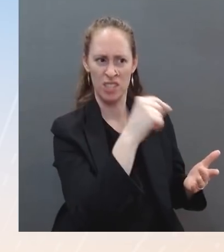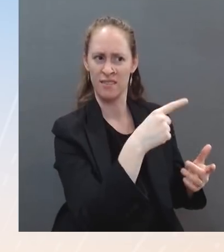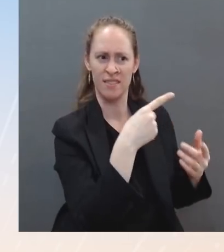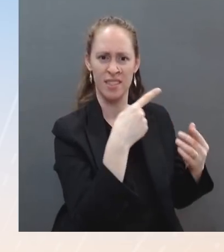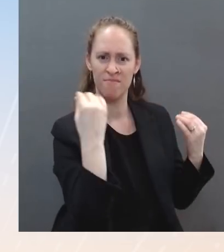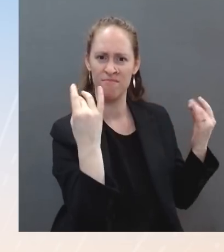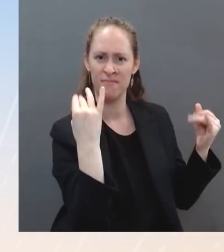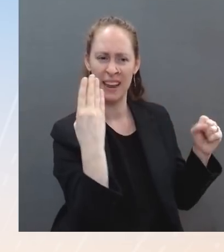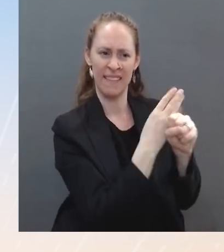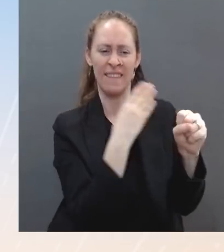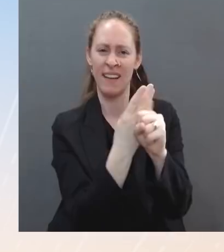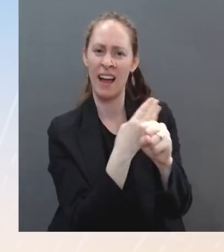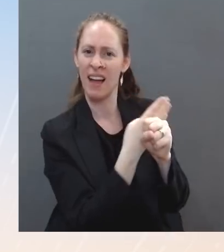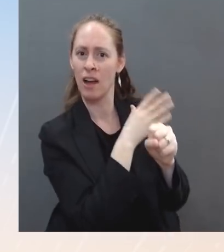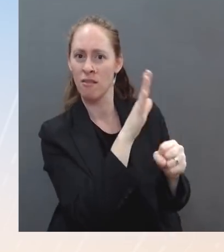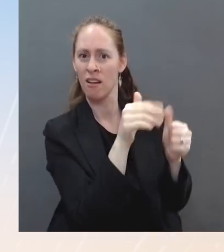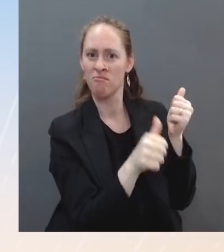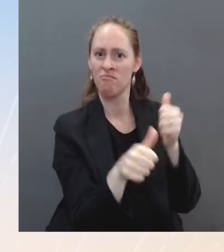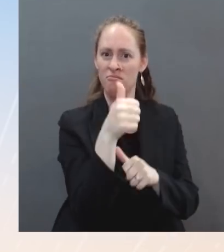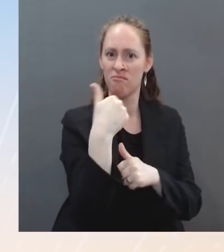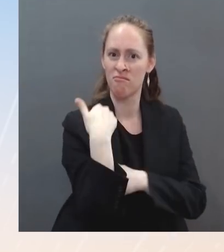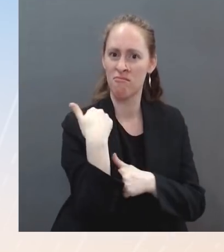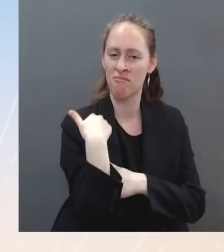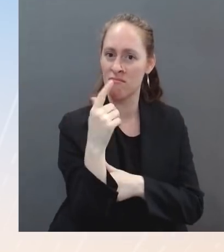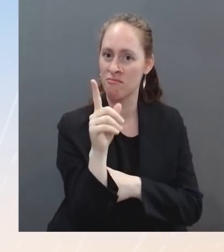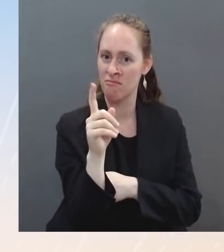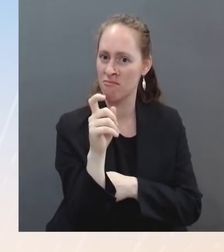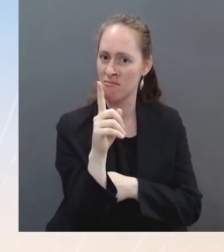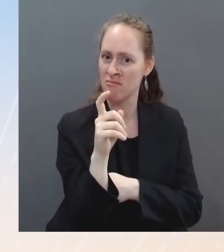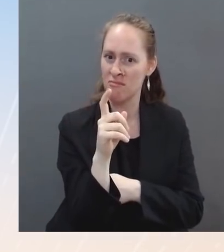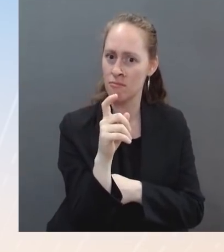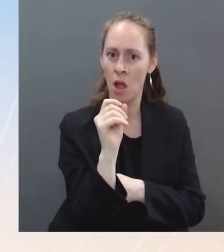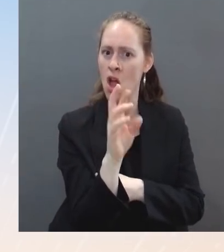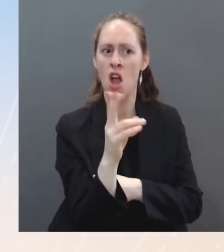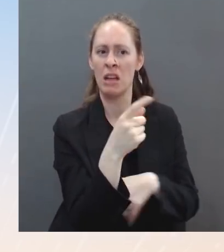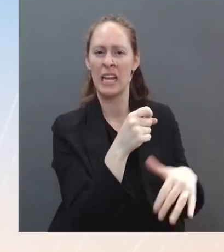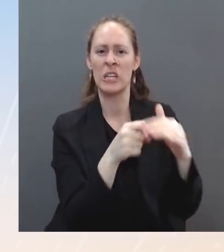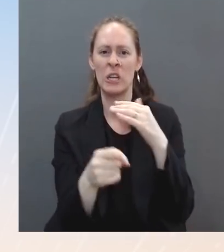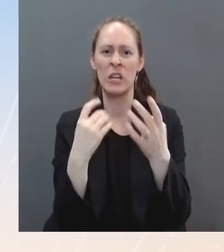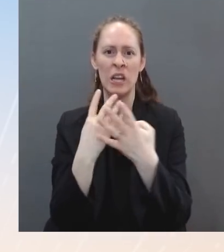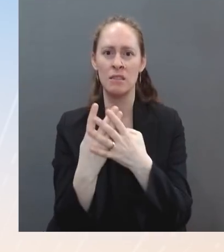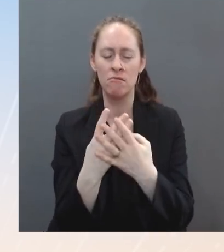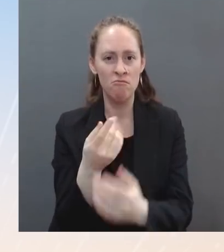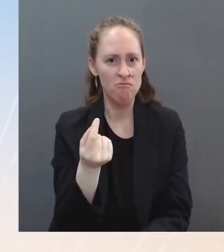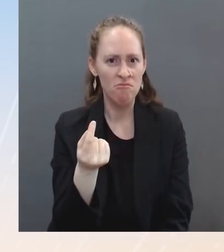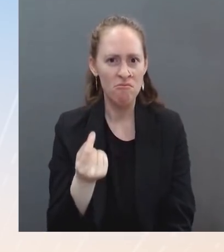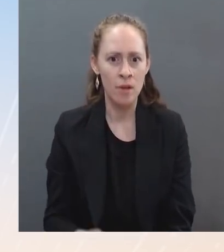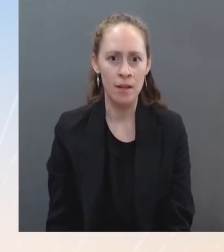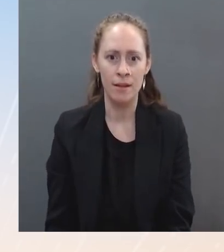Ms. Bedingfield: Well, the President's words on that speak for thems- for themselves. I don't have a lot to add by the way of detail.